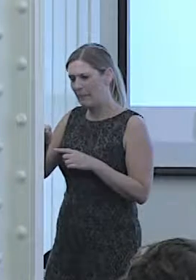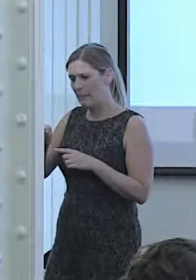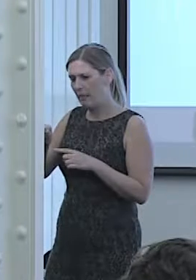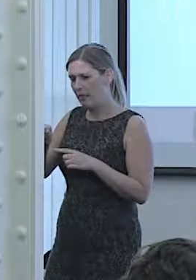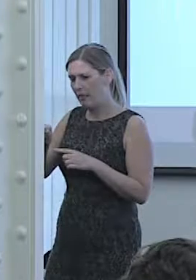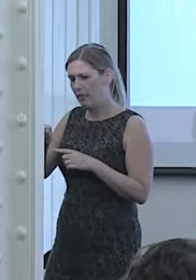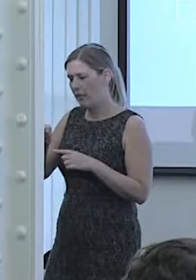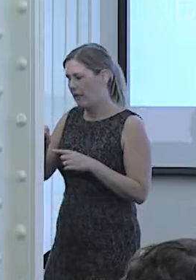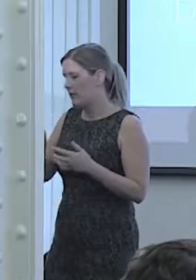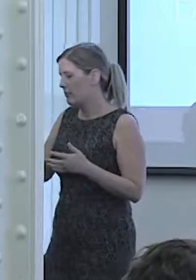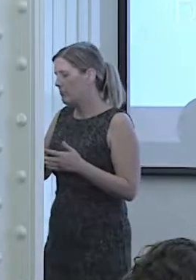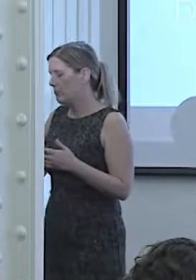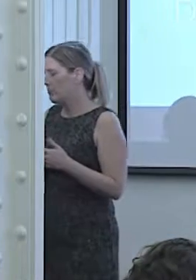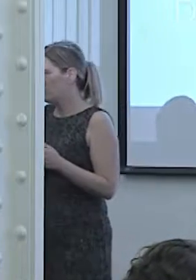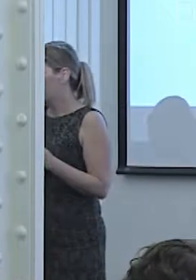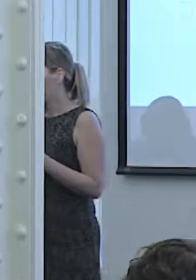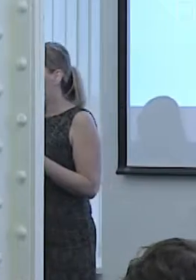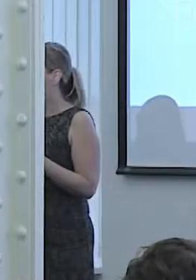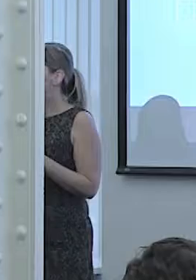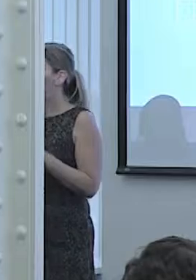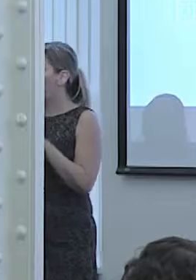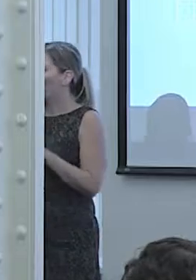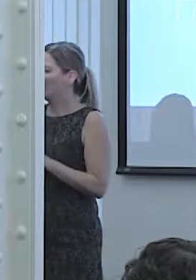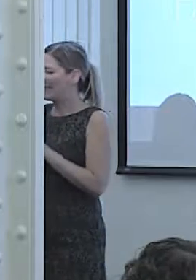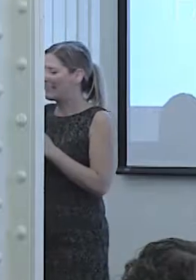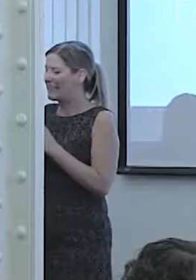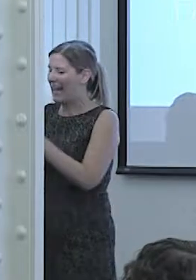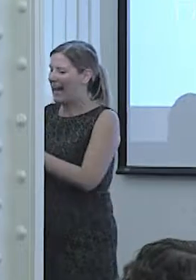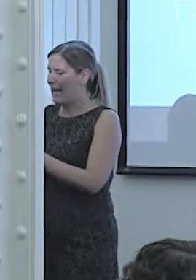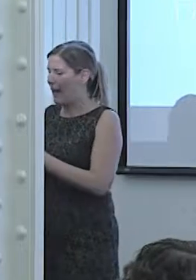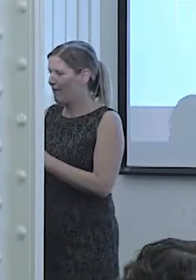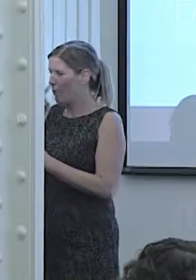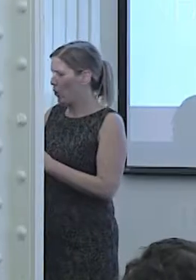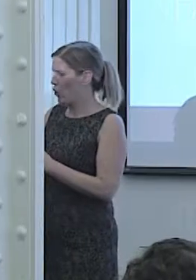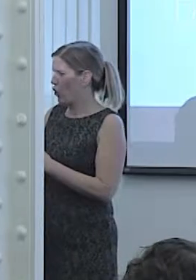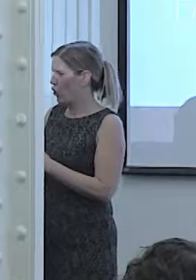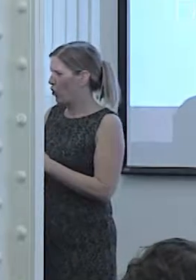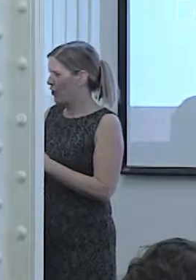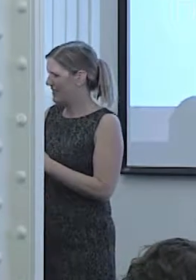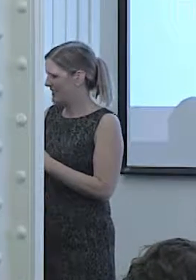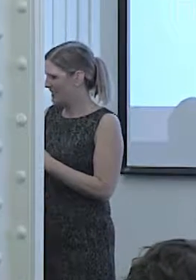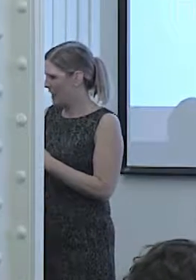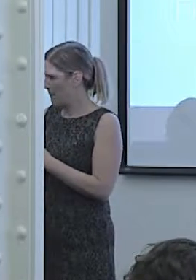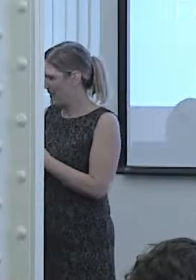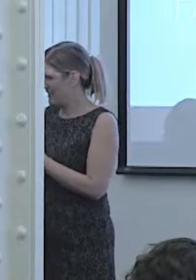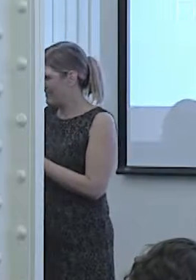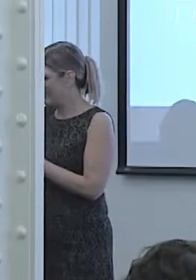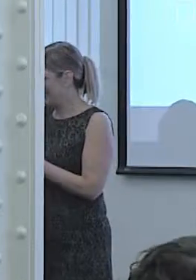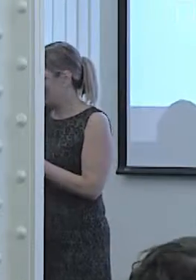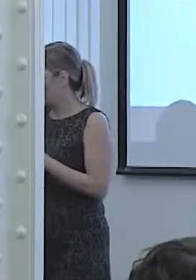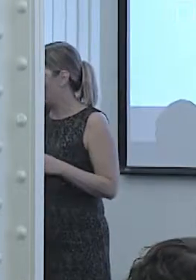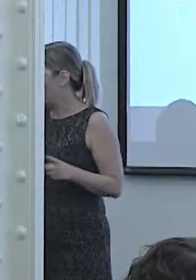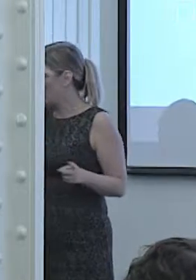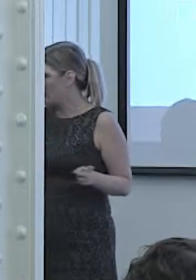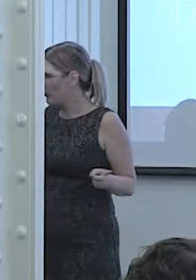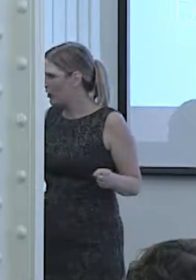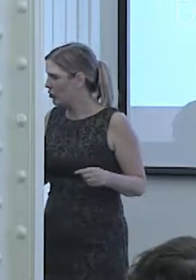One of their biggest trademarks is their hair color it changes more often than Boston temperatures.